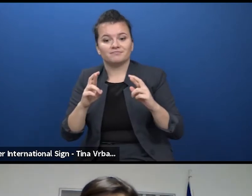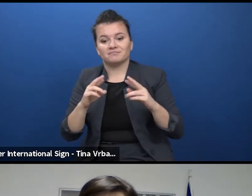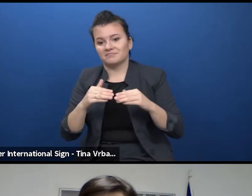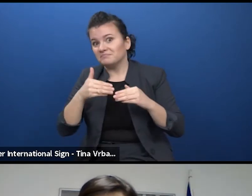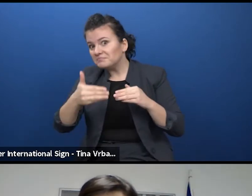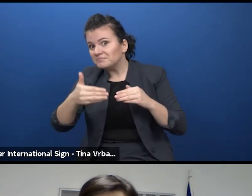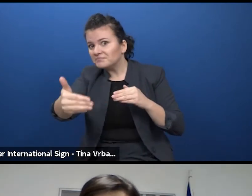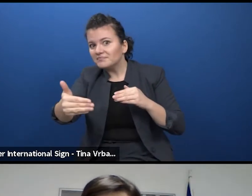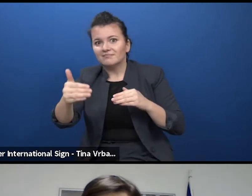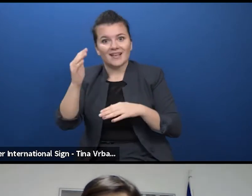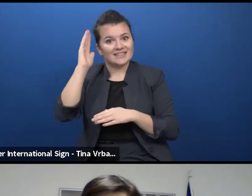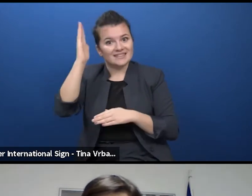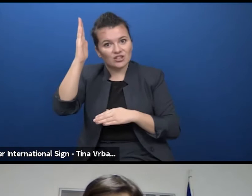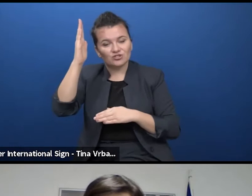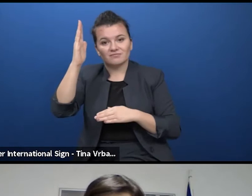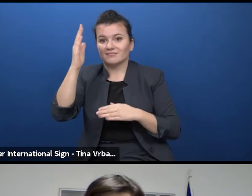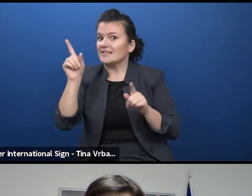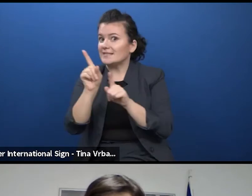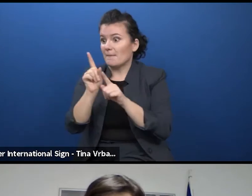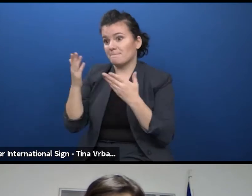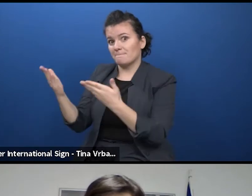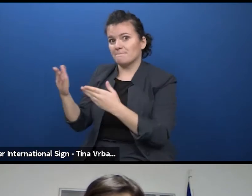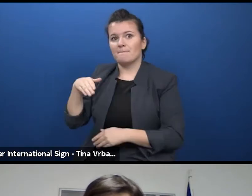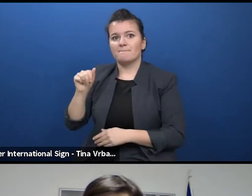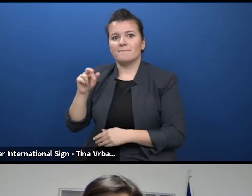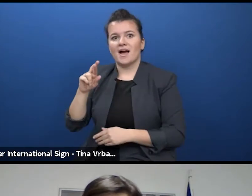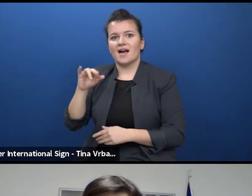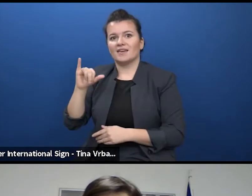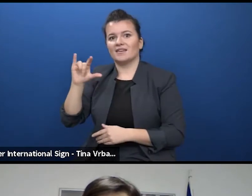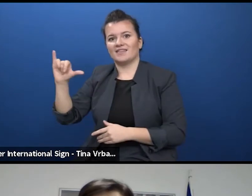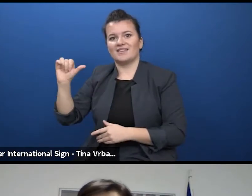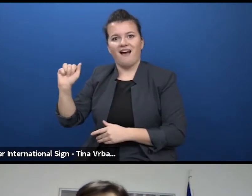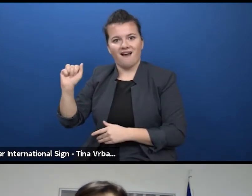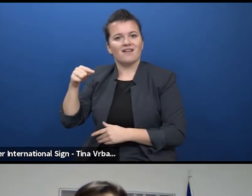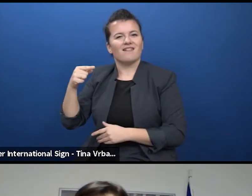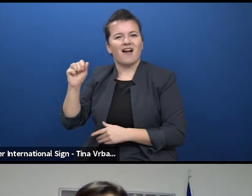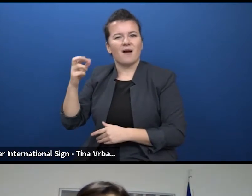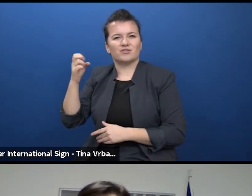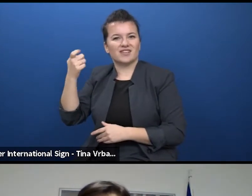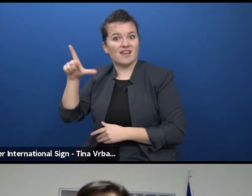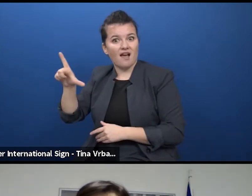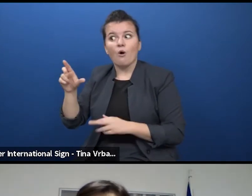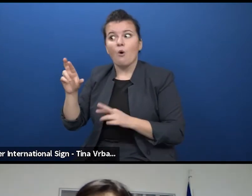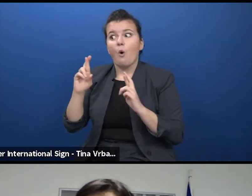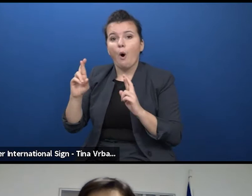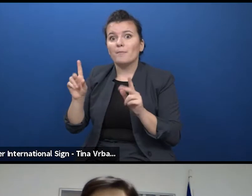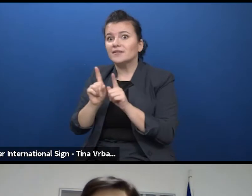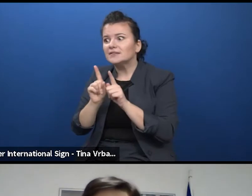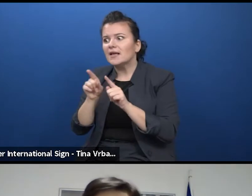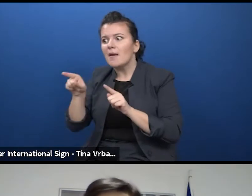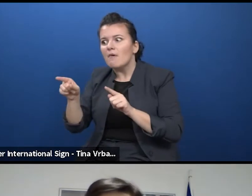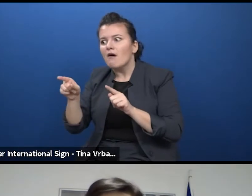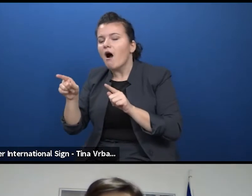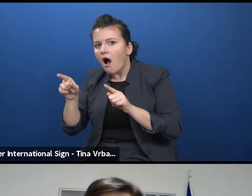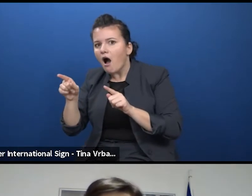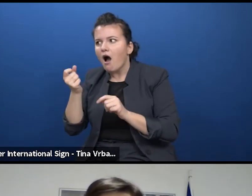with Mariya Gabrielwe have we are we are touching and opening some very very important aspects.